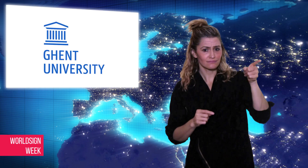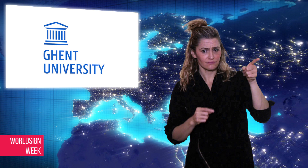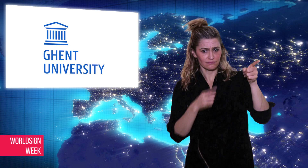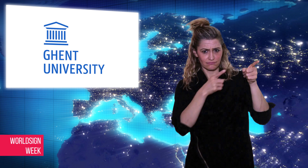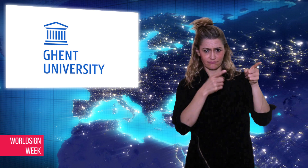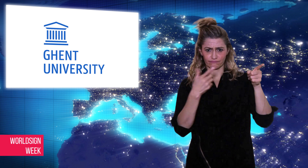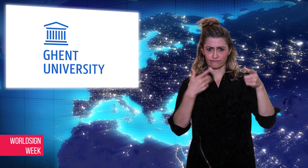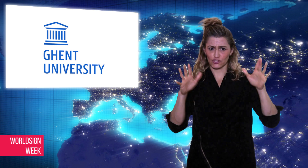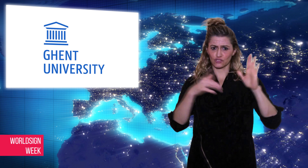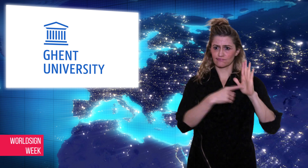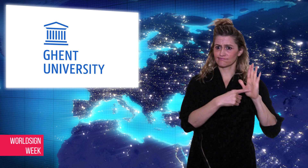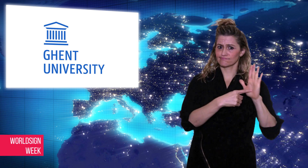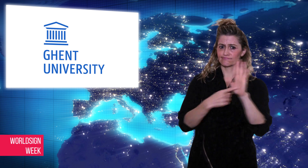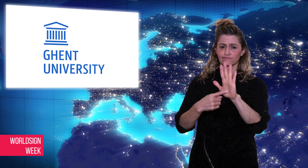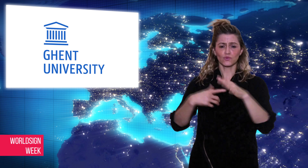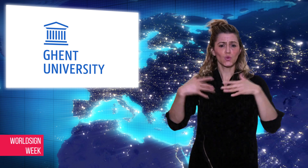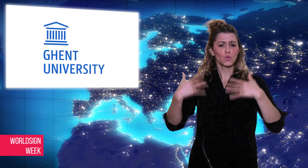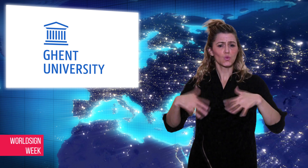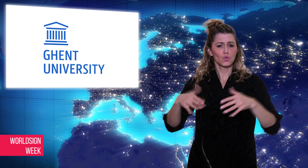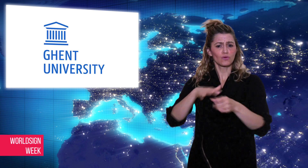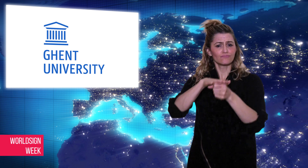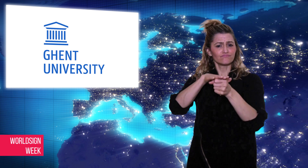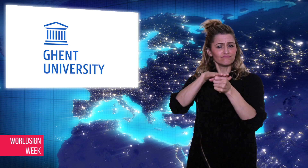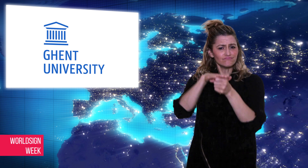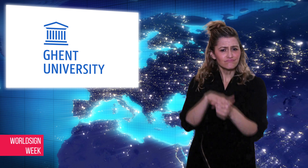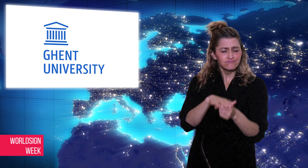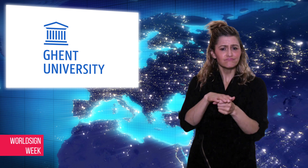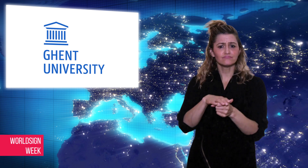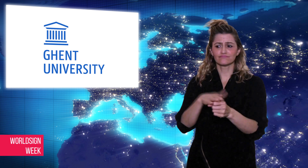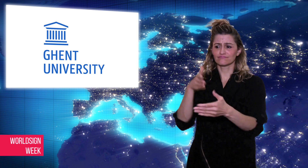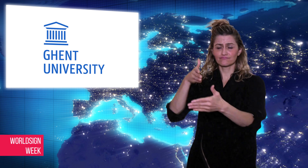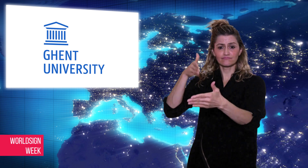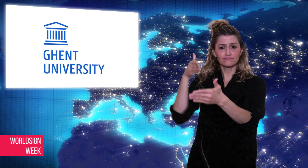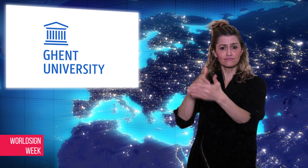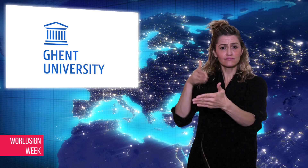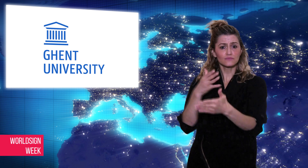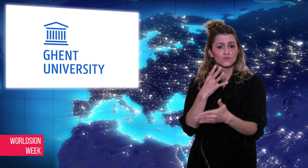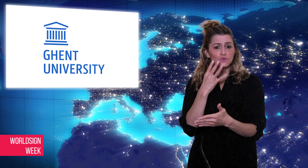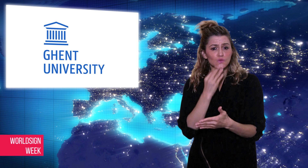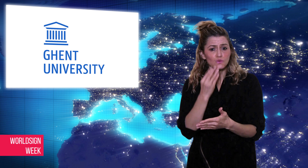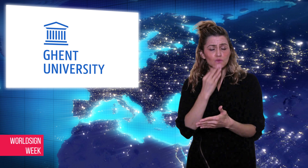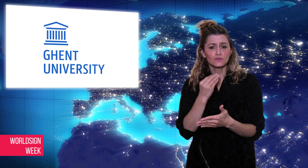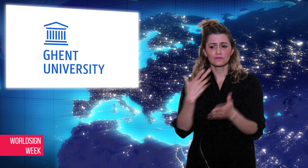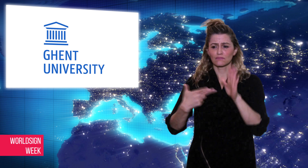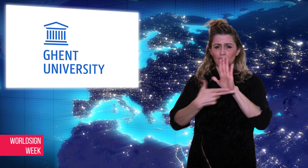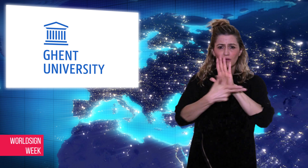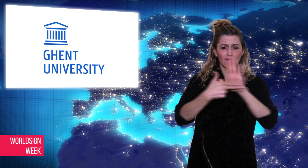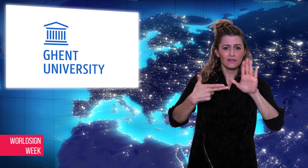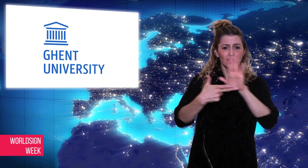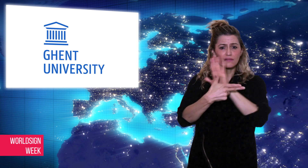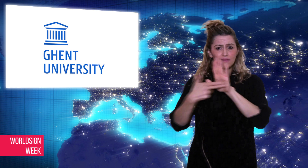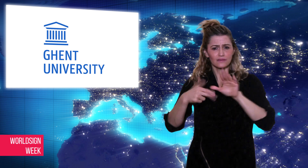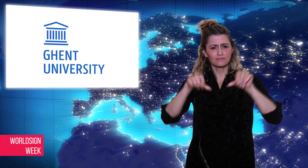offensive, anti-Semitic, stereotypical signs for the